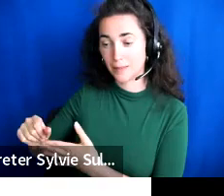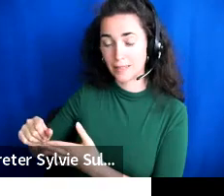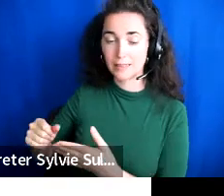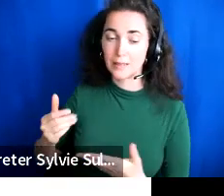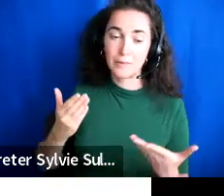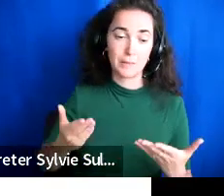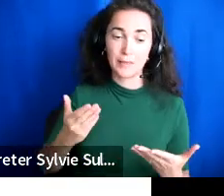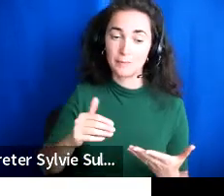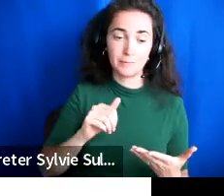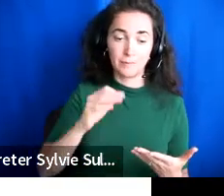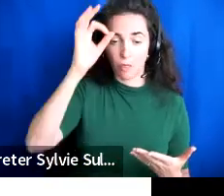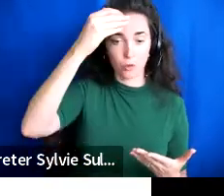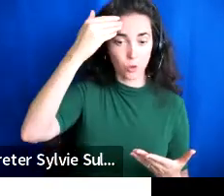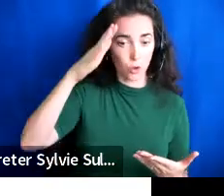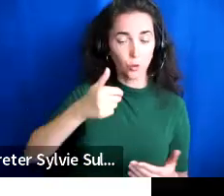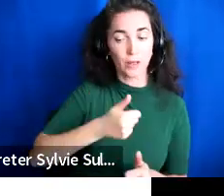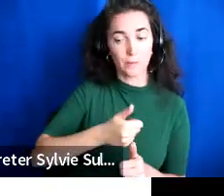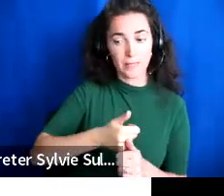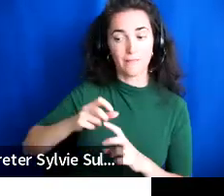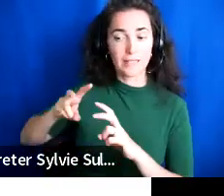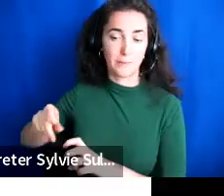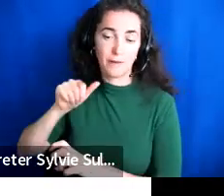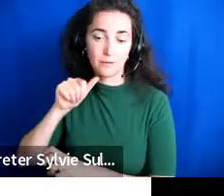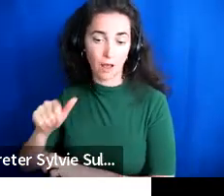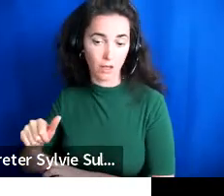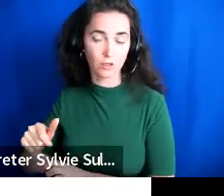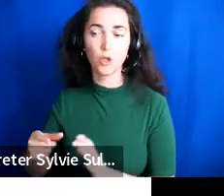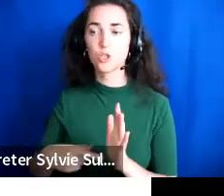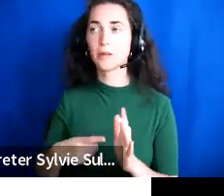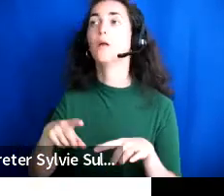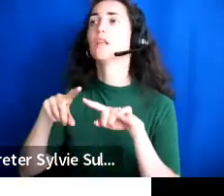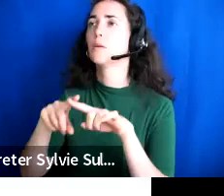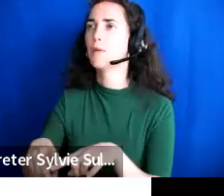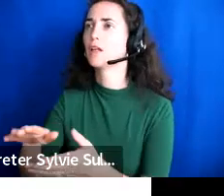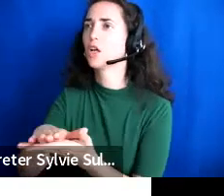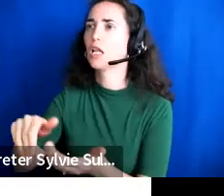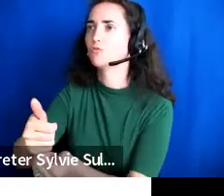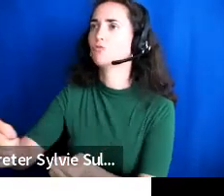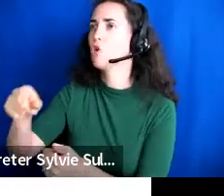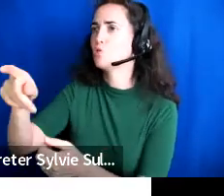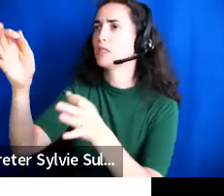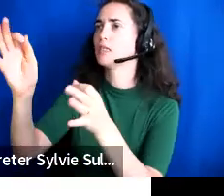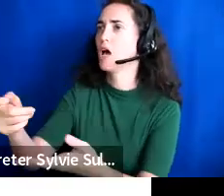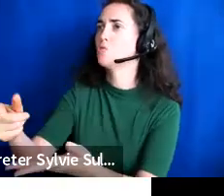Okay, they will do a lie on the college officials to be able to help them make their transition.